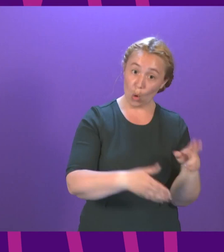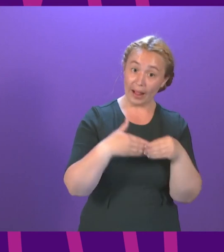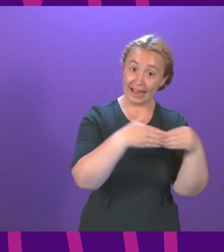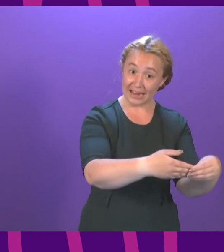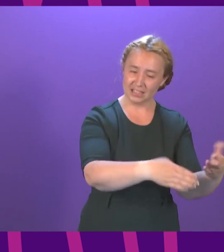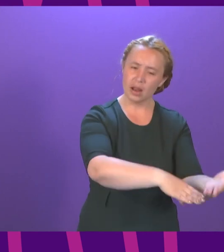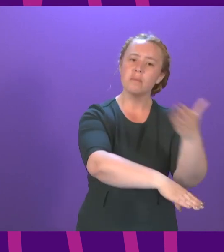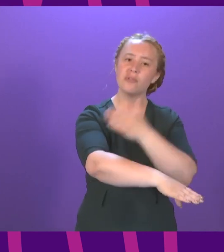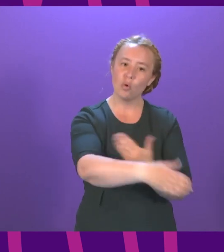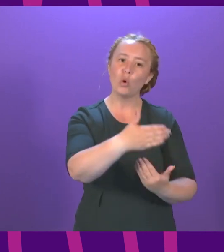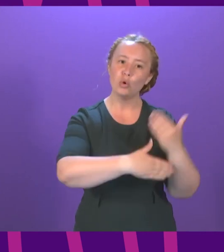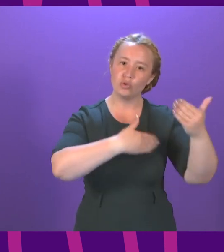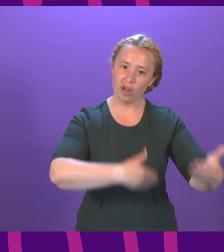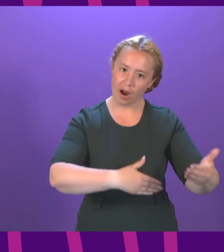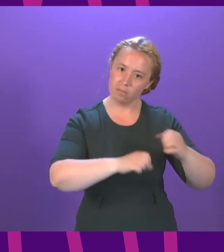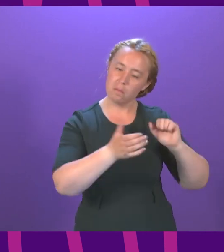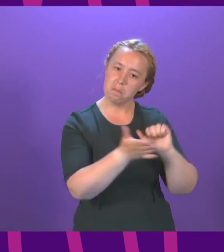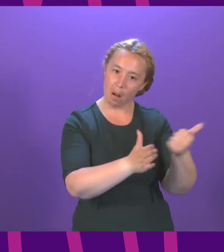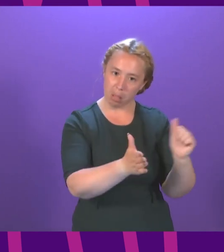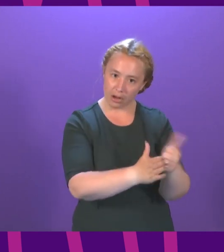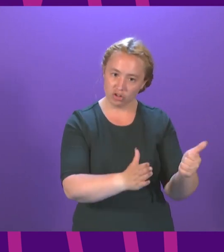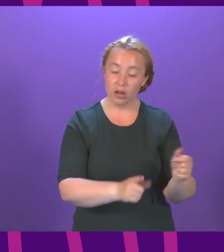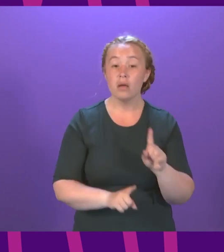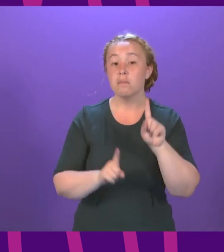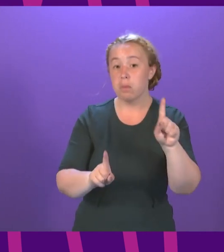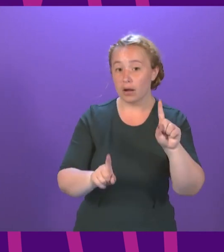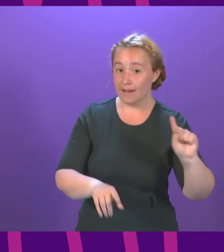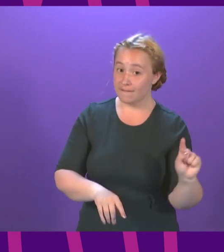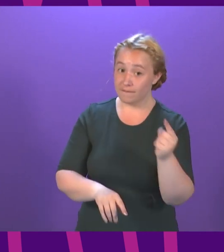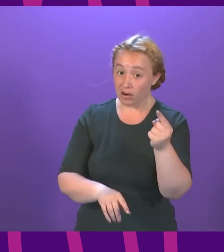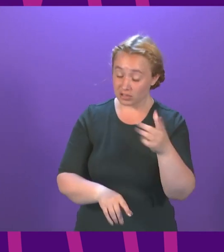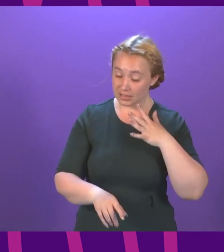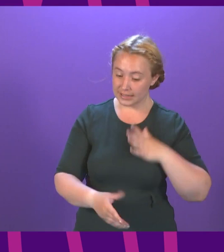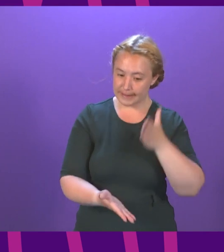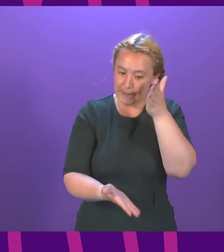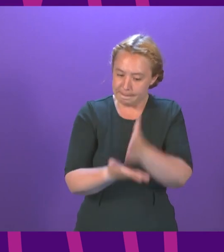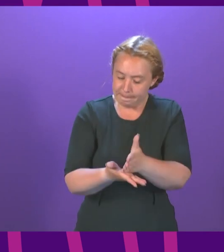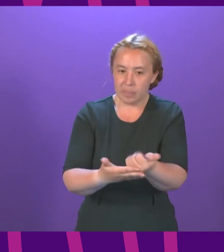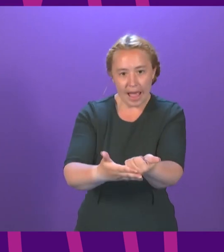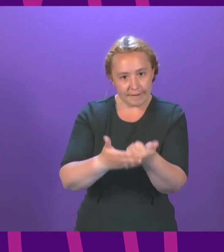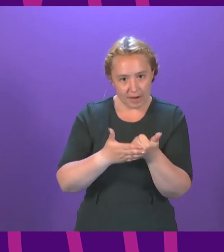of the new term, but we will do that when we have taken proper advice and come to proper decisions.